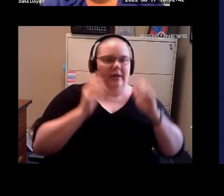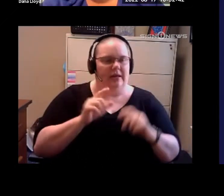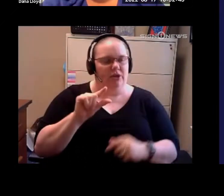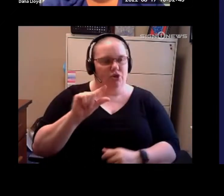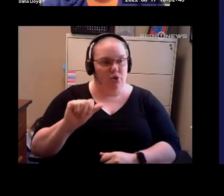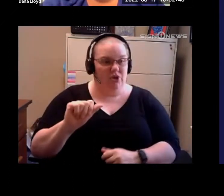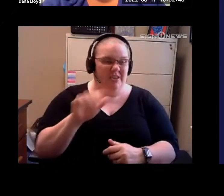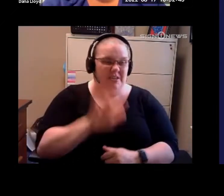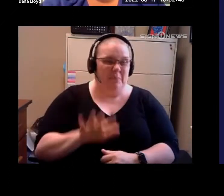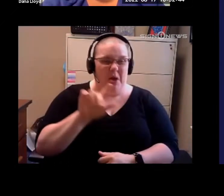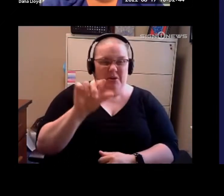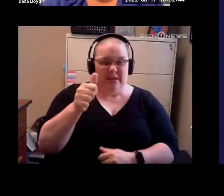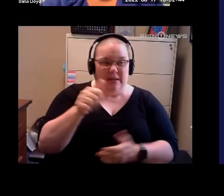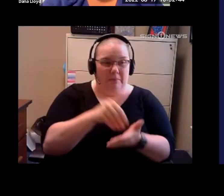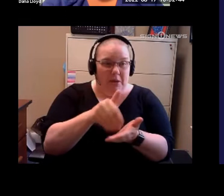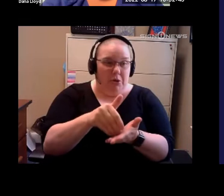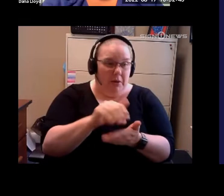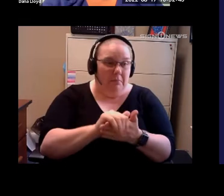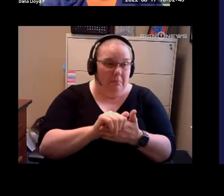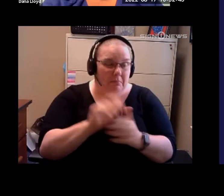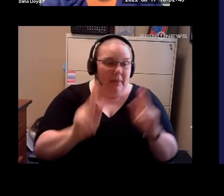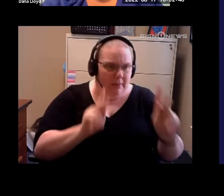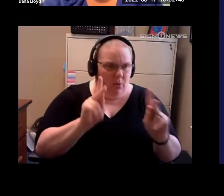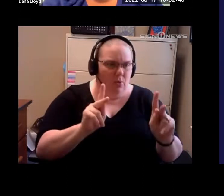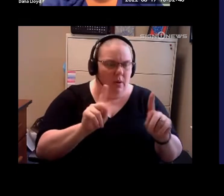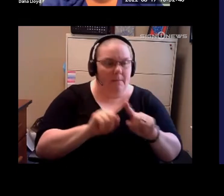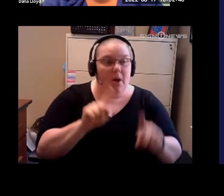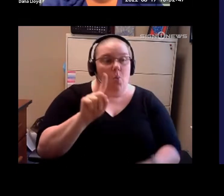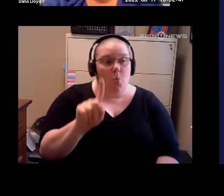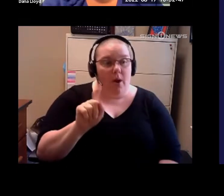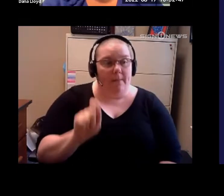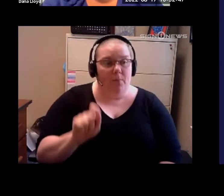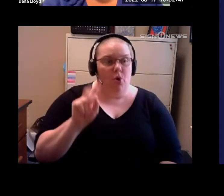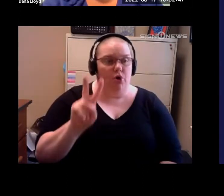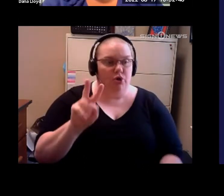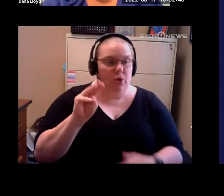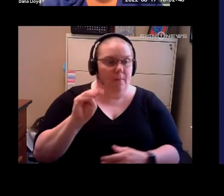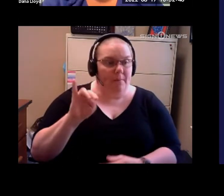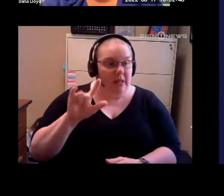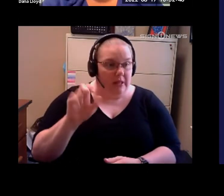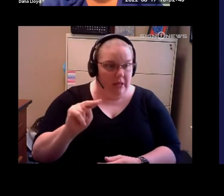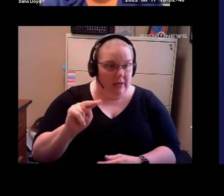lot of people that live in Georgia but about 1.2 million of those people have disabilities so when